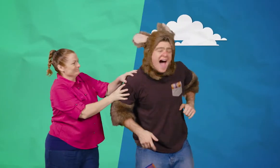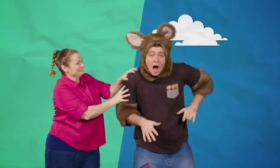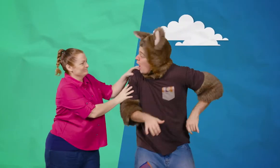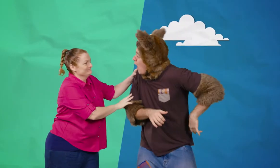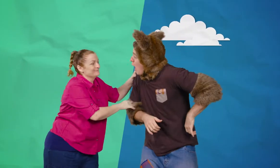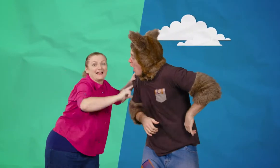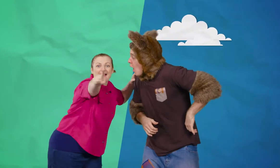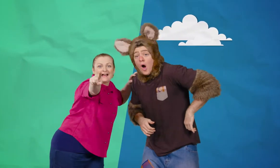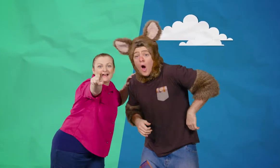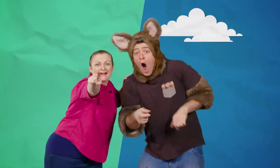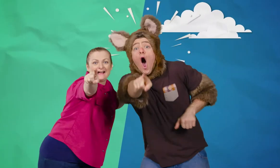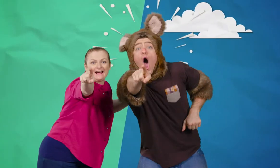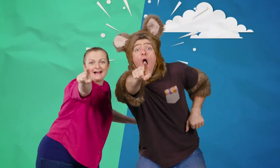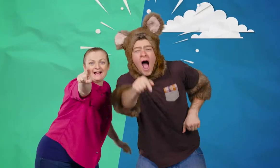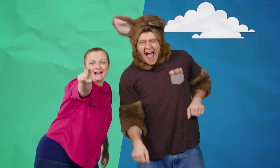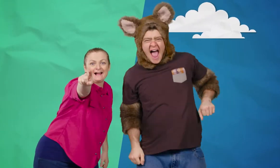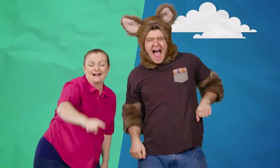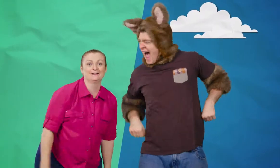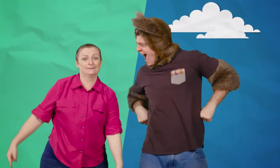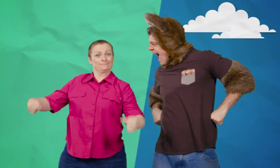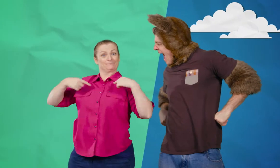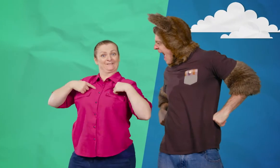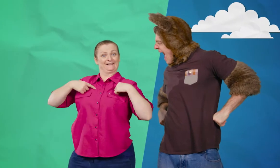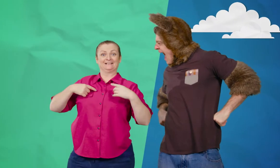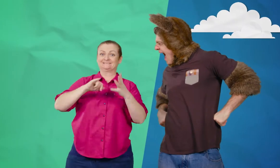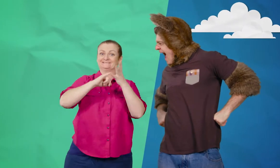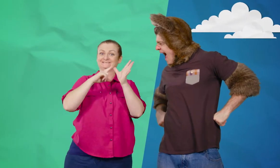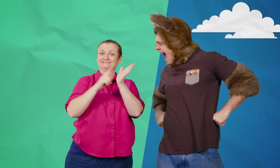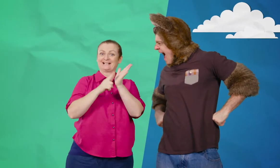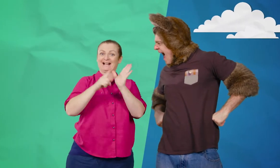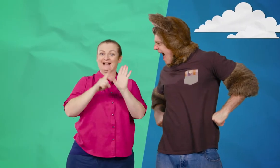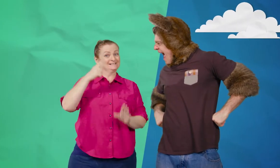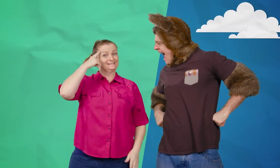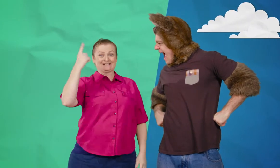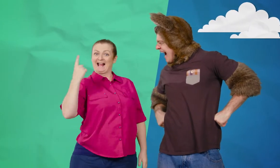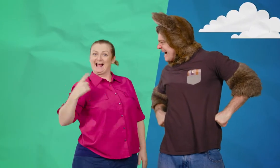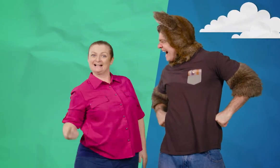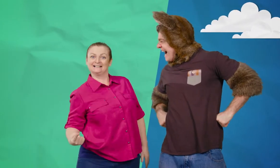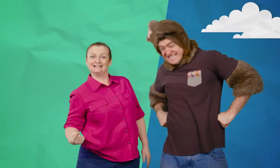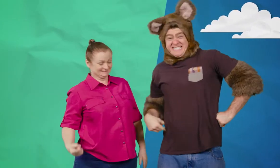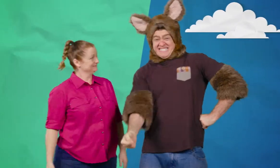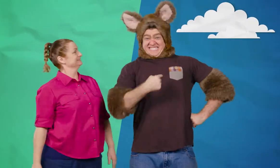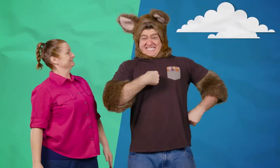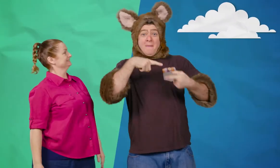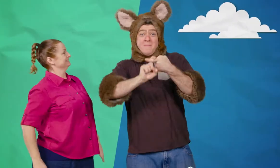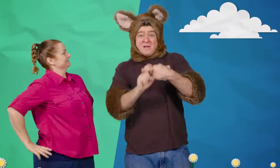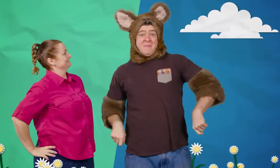Huh? Look! Oh! I'm Sally. And I'm Possum.